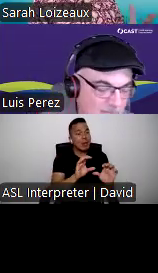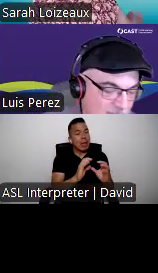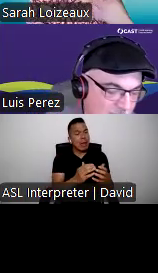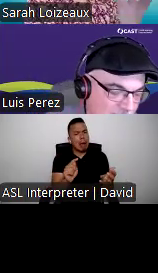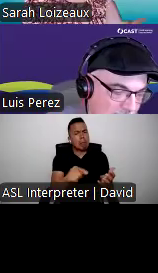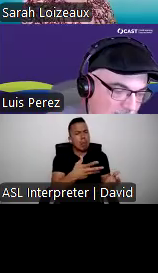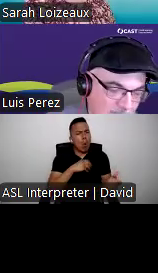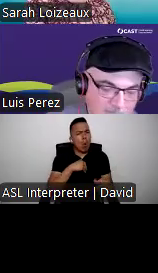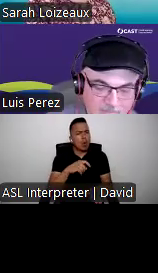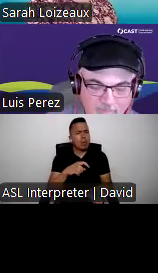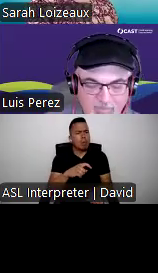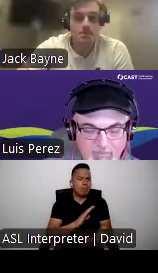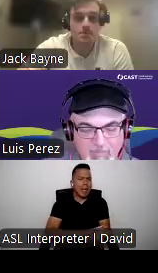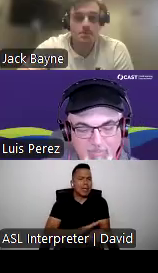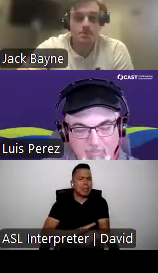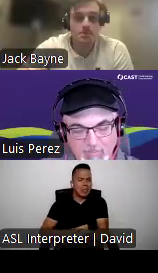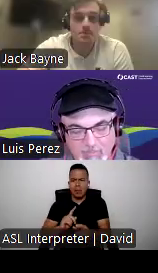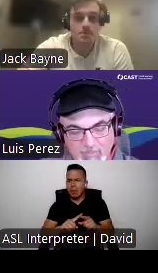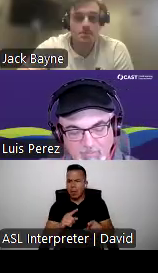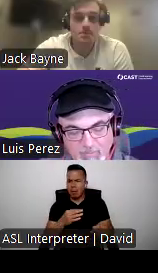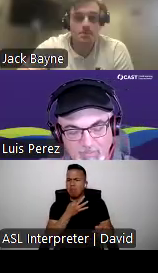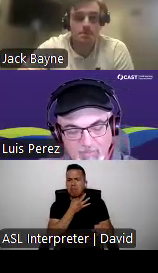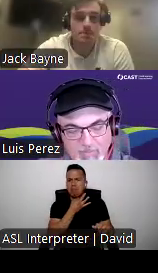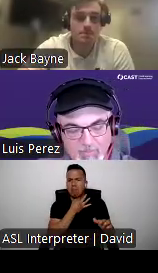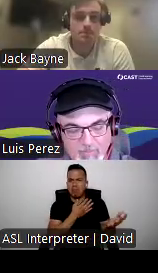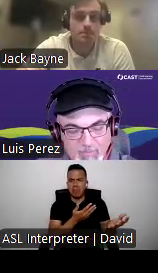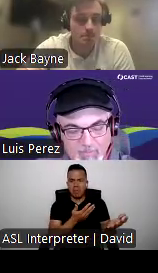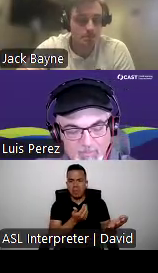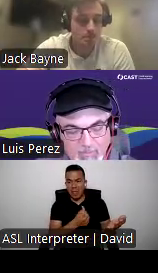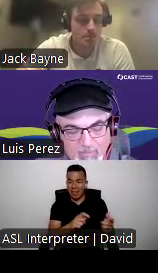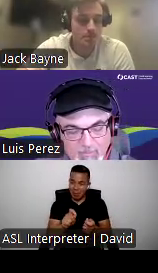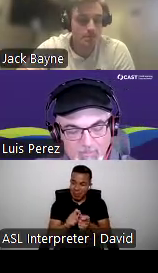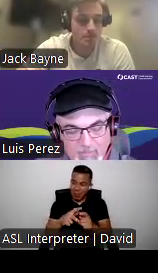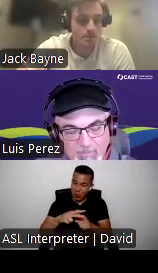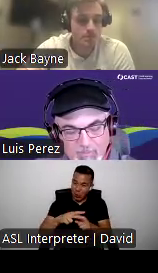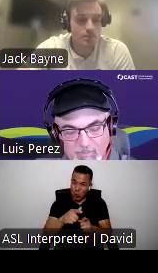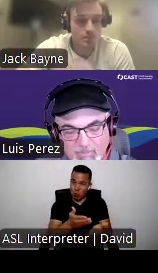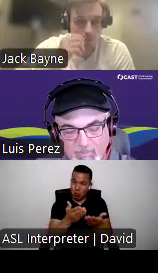any specific tools you-all would recommend that can really support people no matter where their